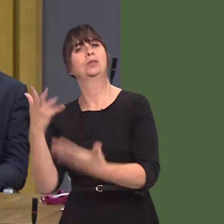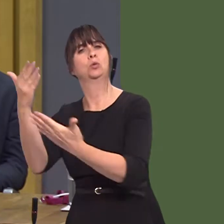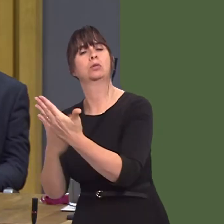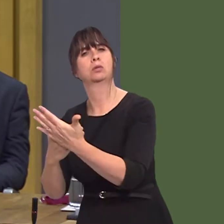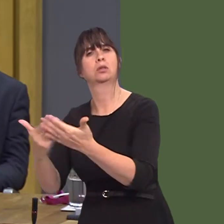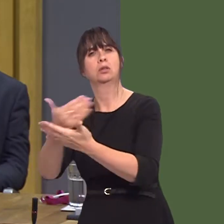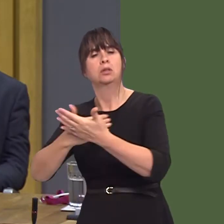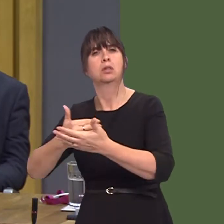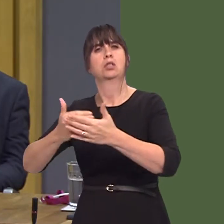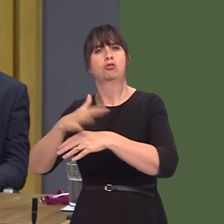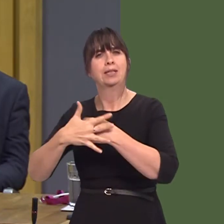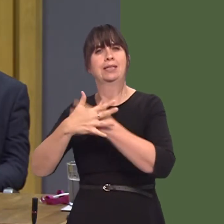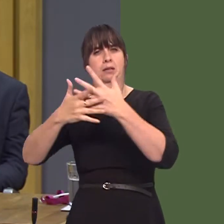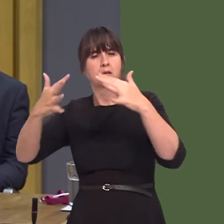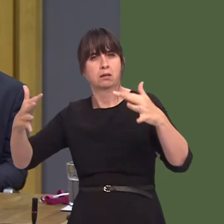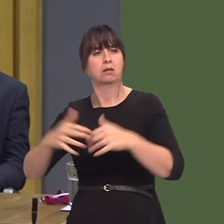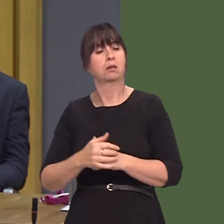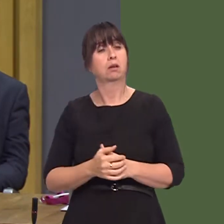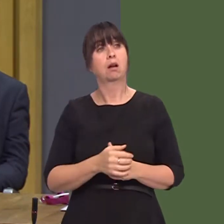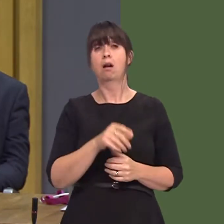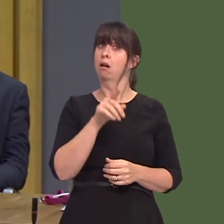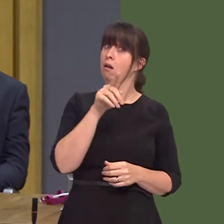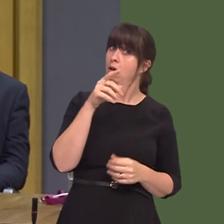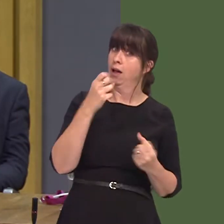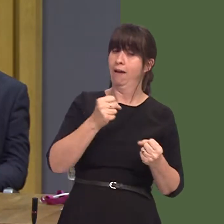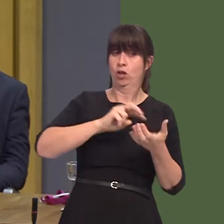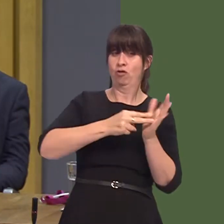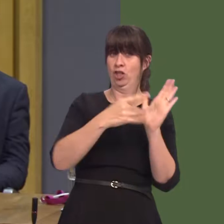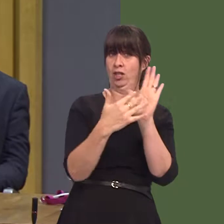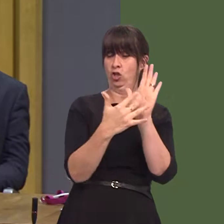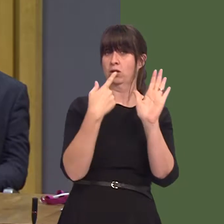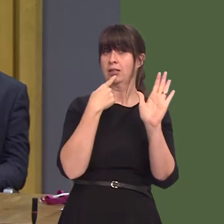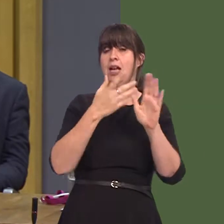Leanne Wood: Now, in the national strategy, mention is also made of rural communities,